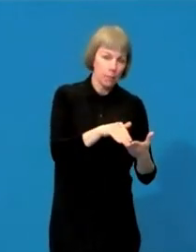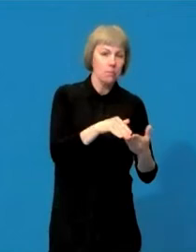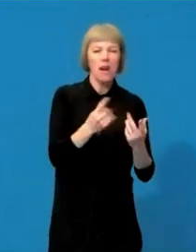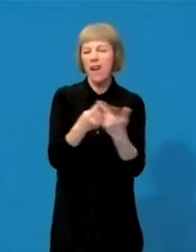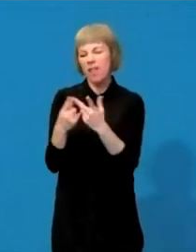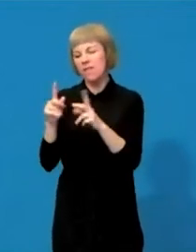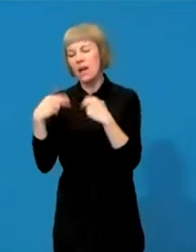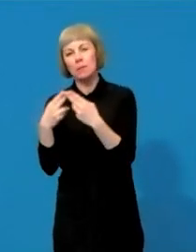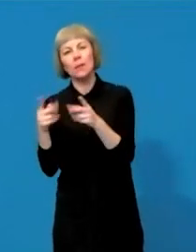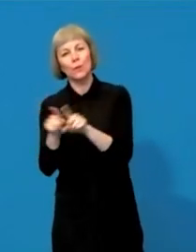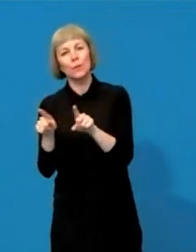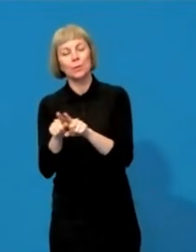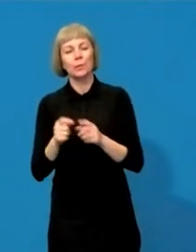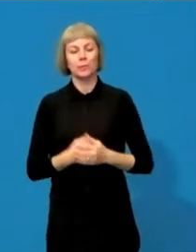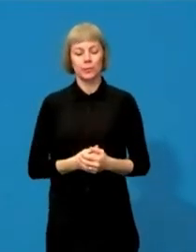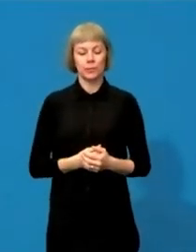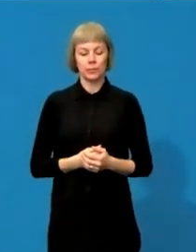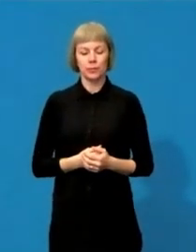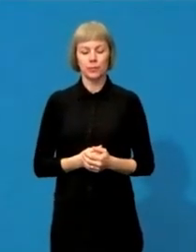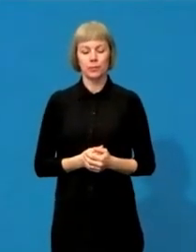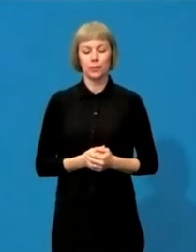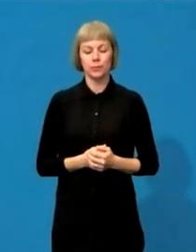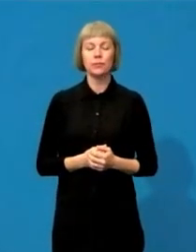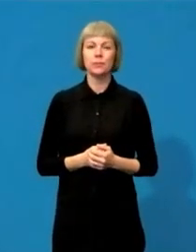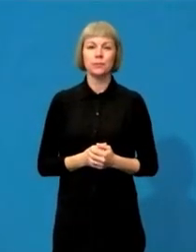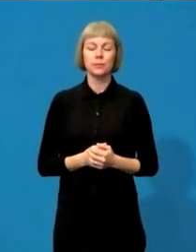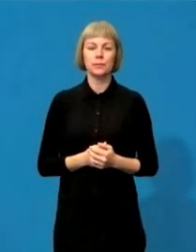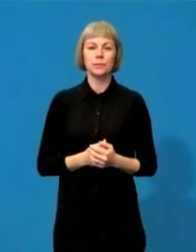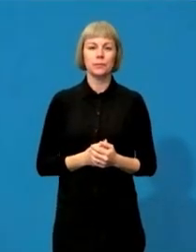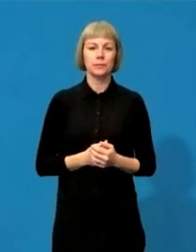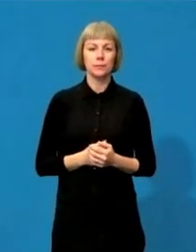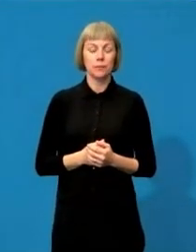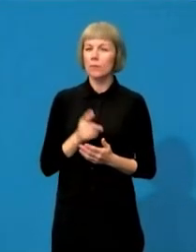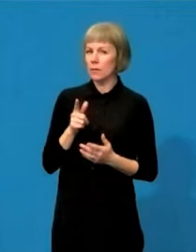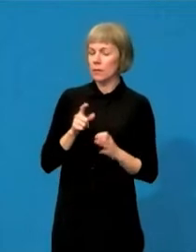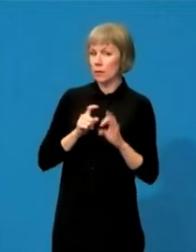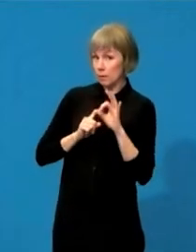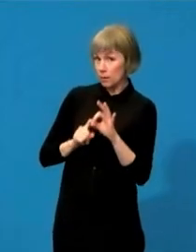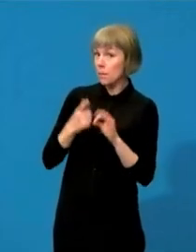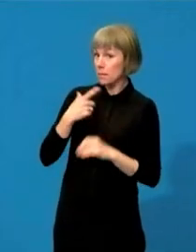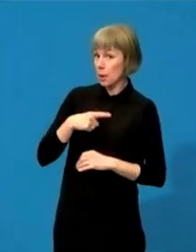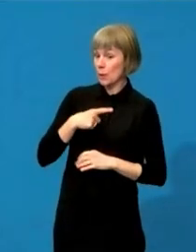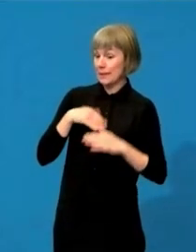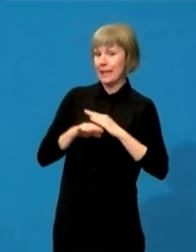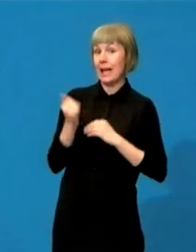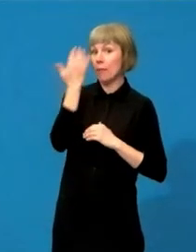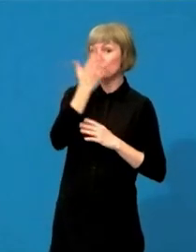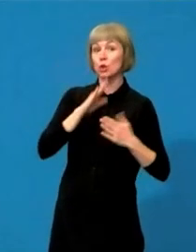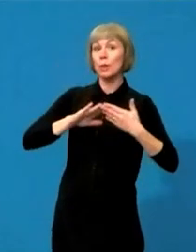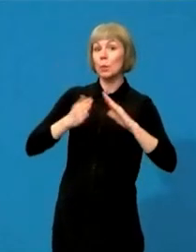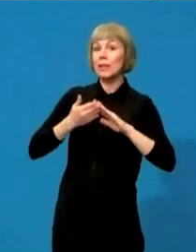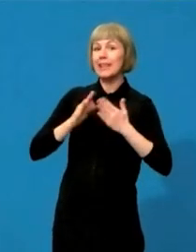And that's because, in community, Aboriginal people don't see disability the